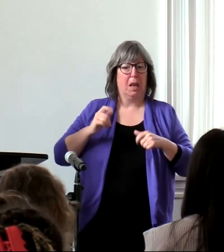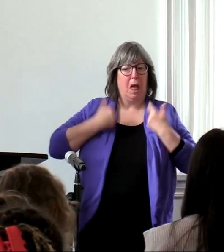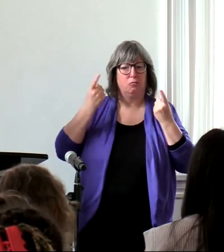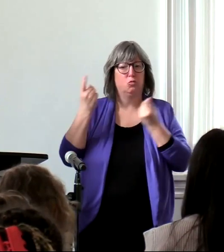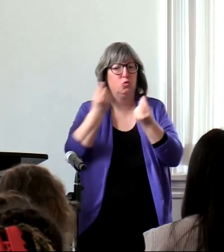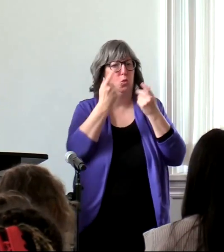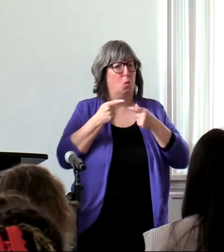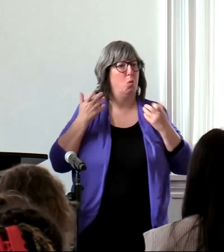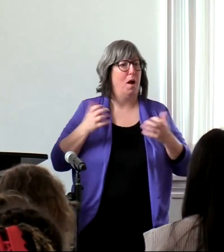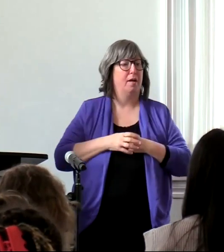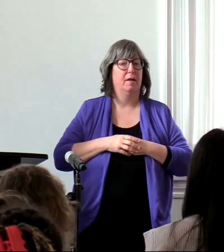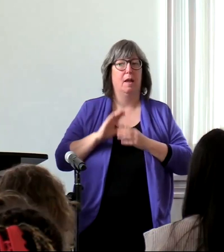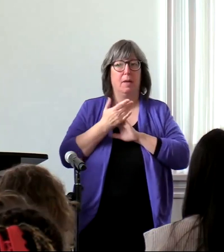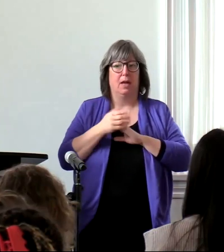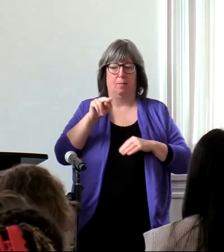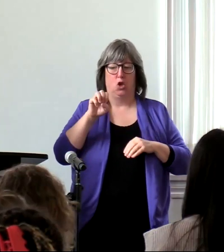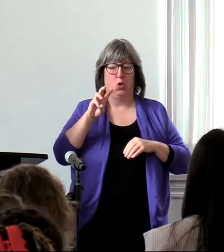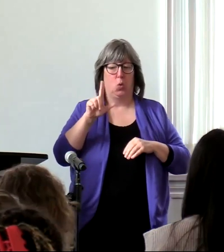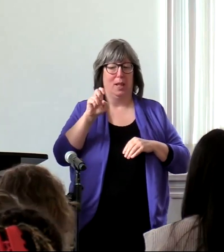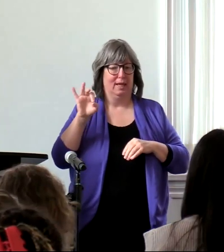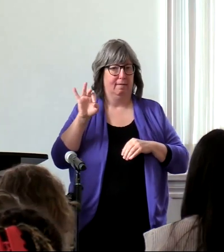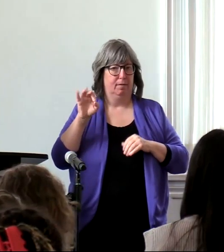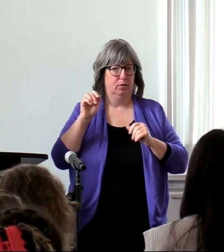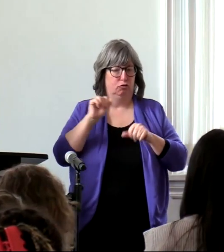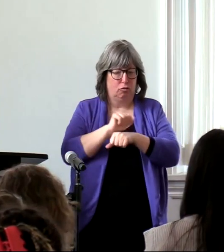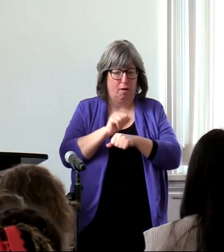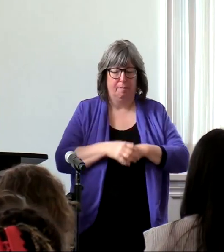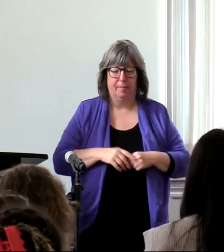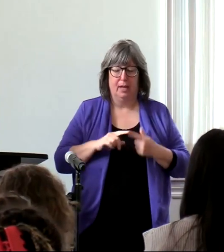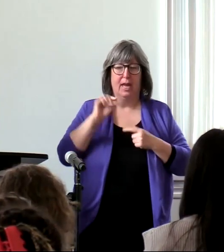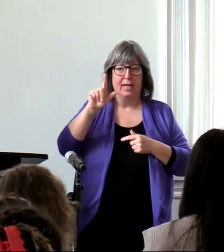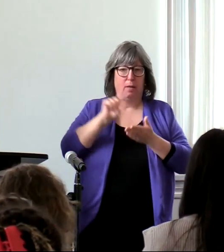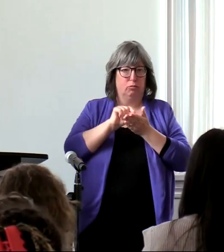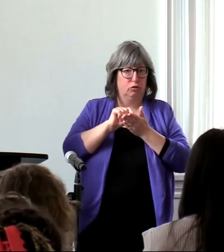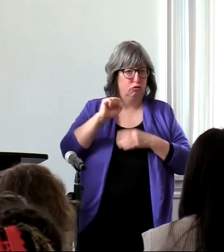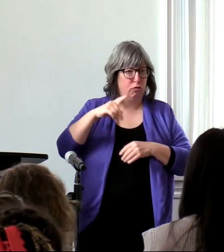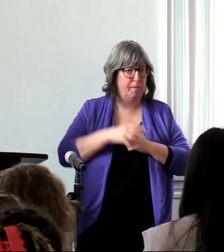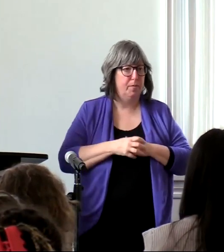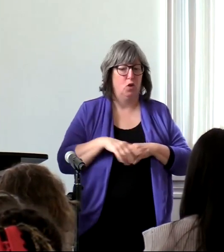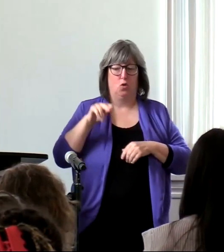Hebb went on to jobs at New Leaf Enterprises, Dalhousie's print shop and the Nova Scotia Rehab Hospital.